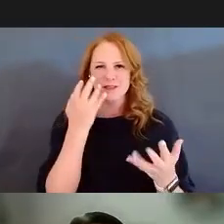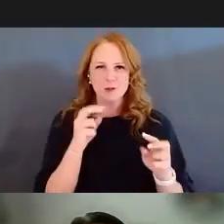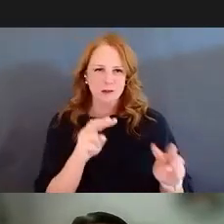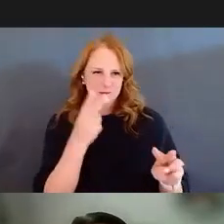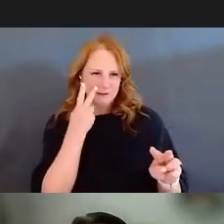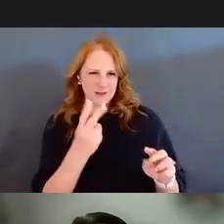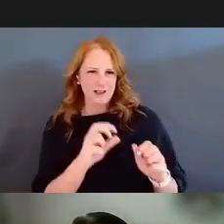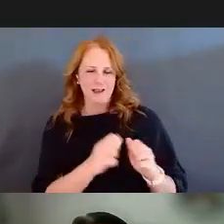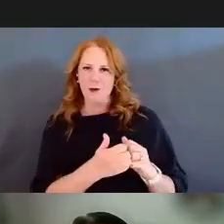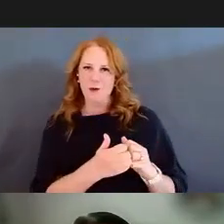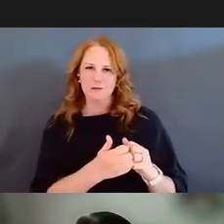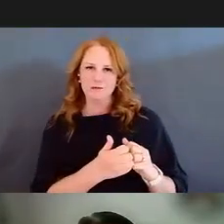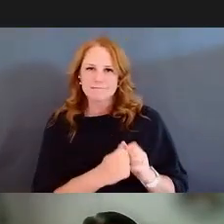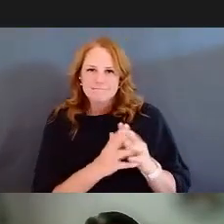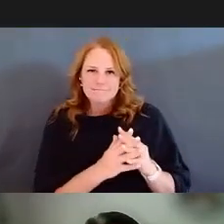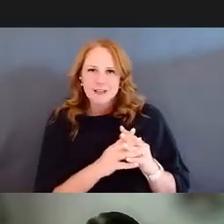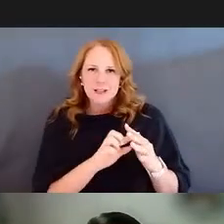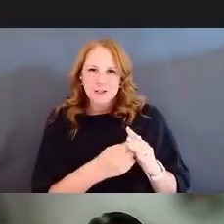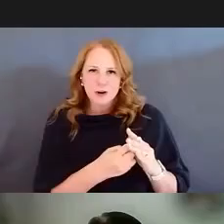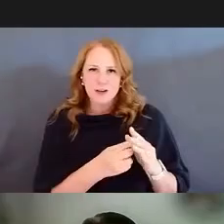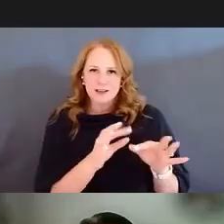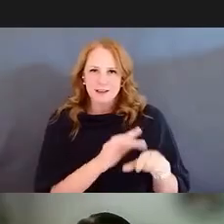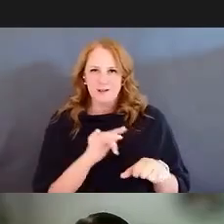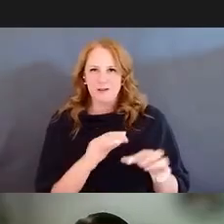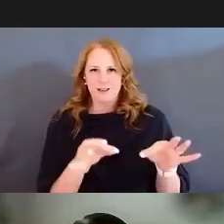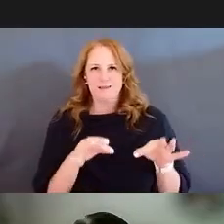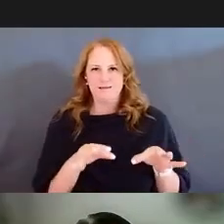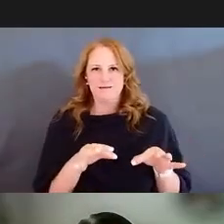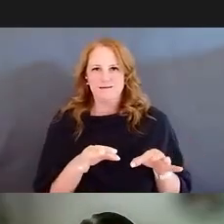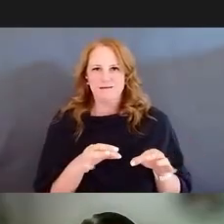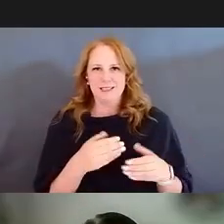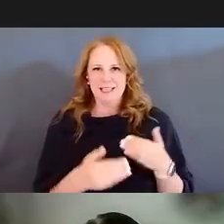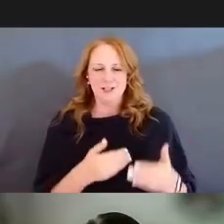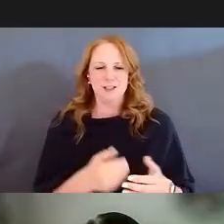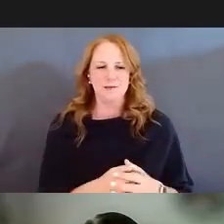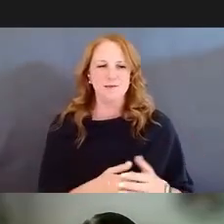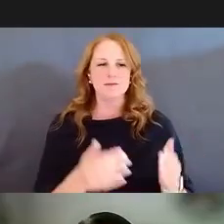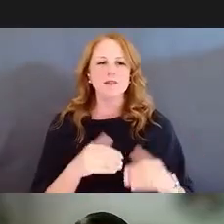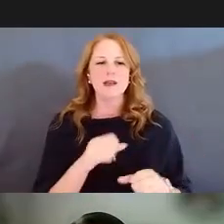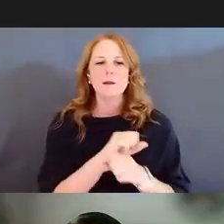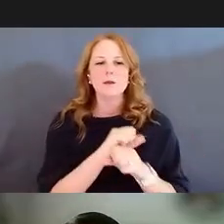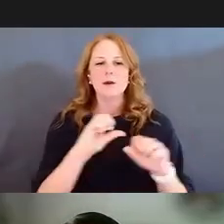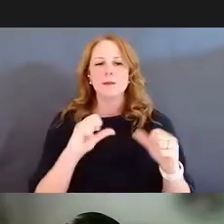it was it was set up in those early stages. Uh the next one is the employment agency request for